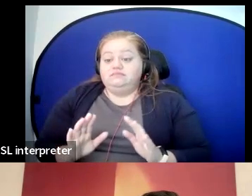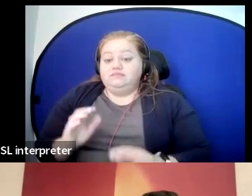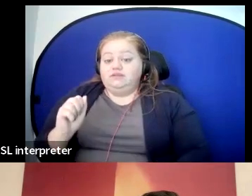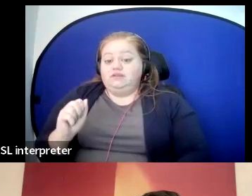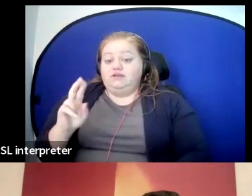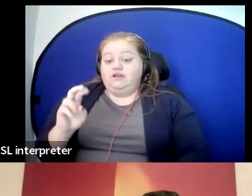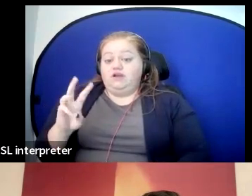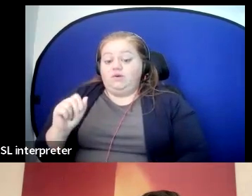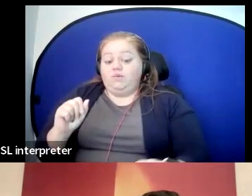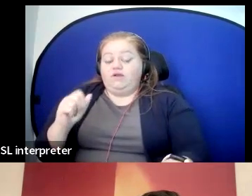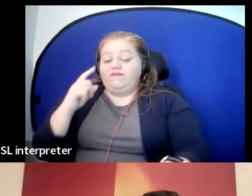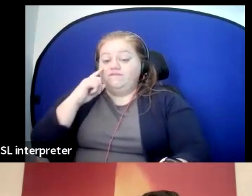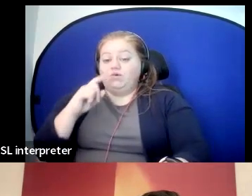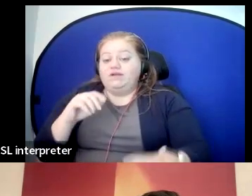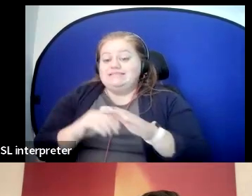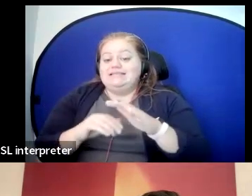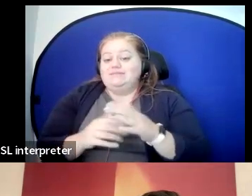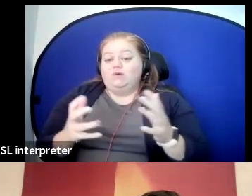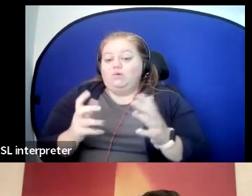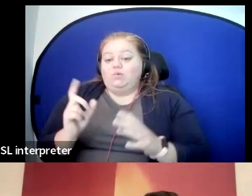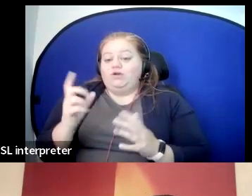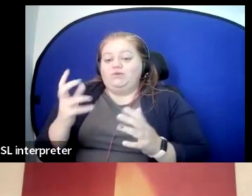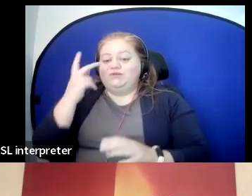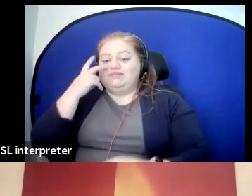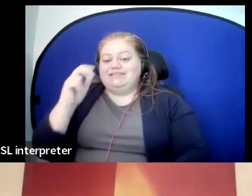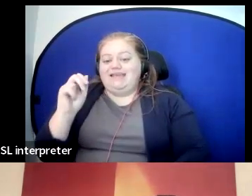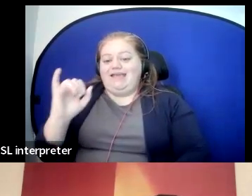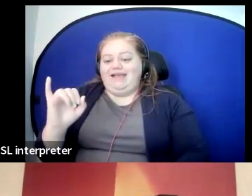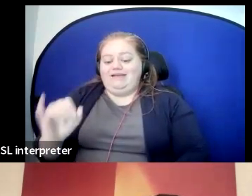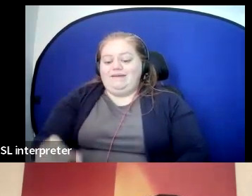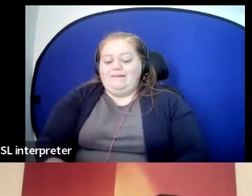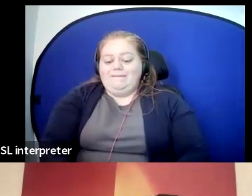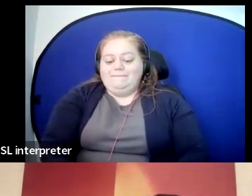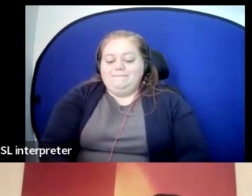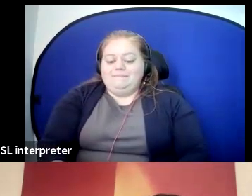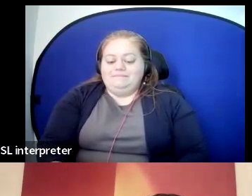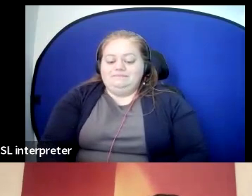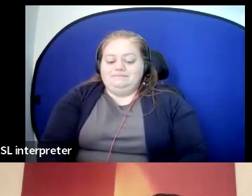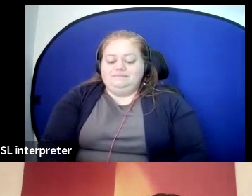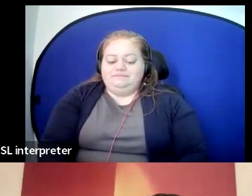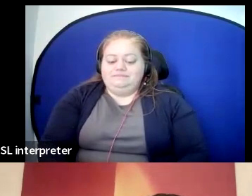When it comes to accessibility, where do you want to see AI? I want to see AI being